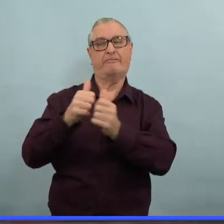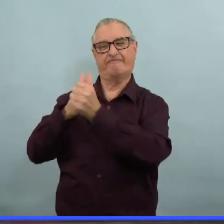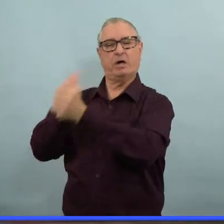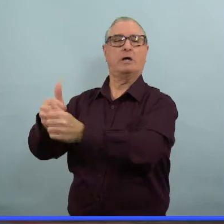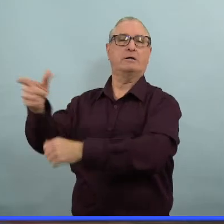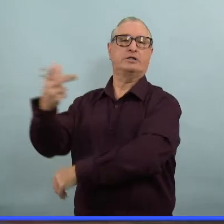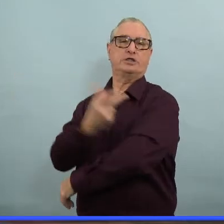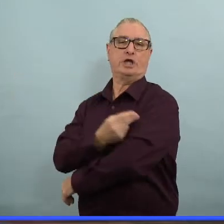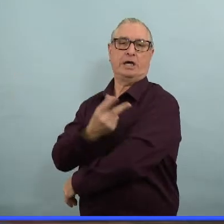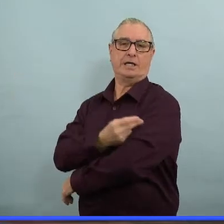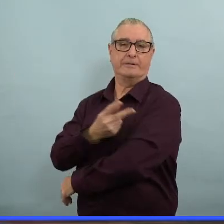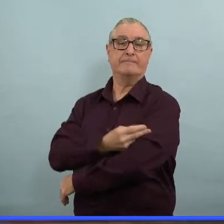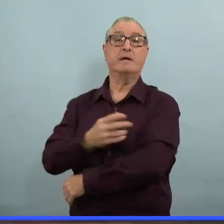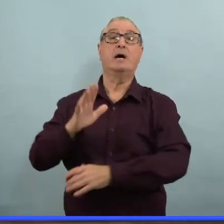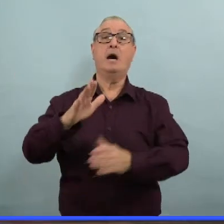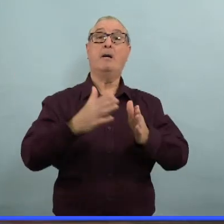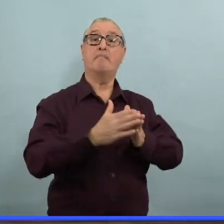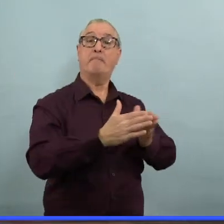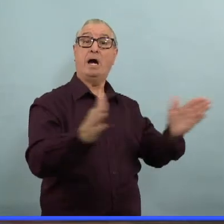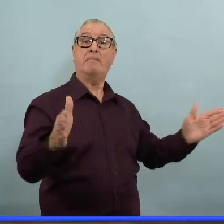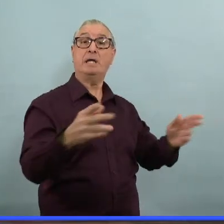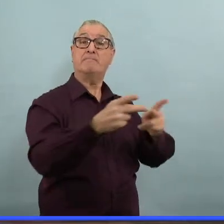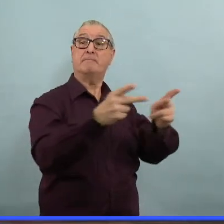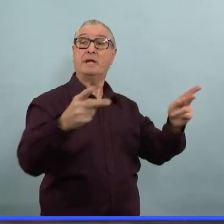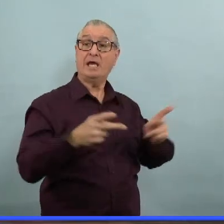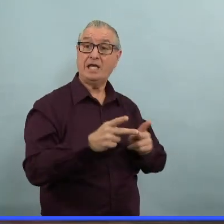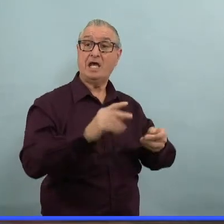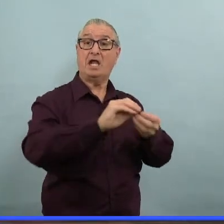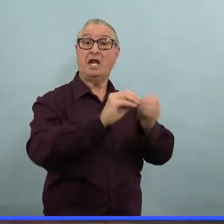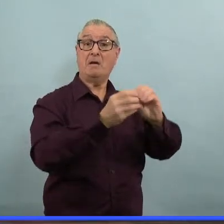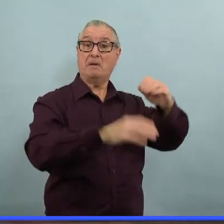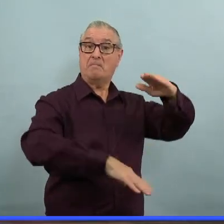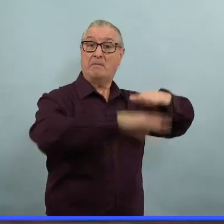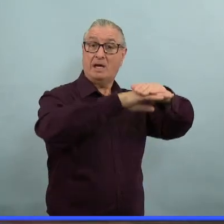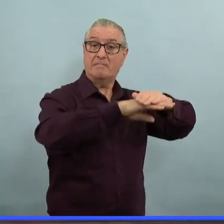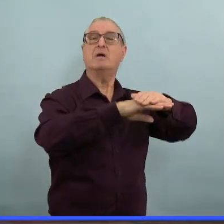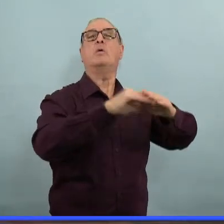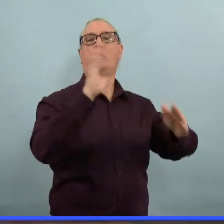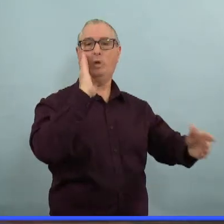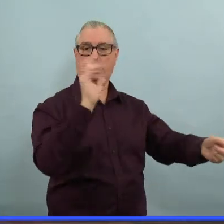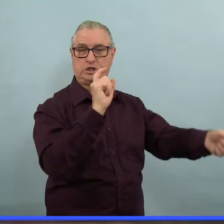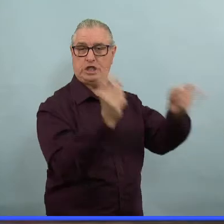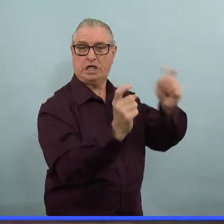to maintain the proof of vaccine requirements at the places that they're required right now